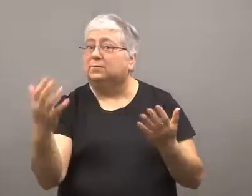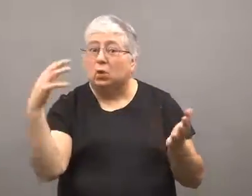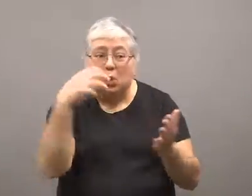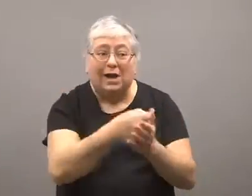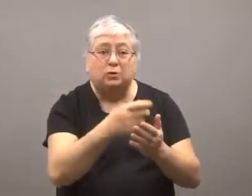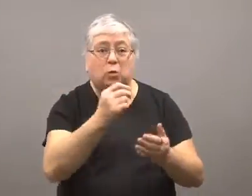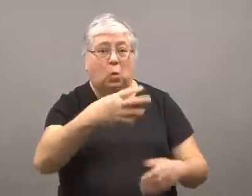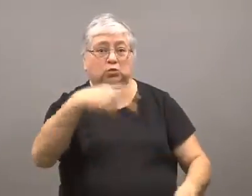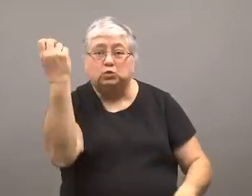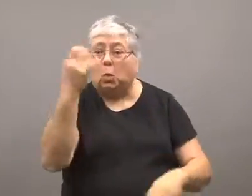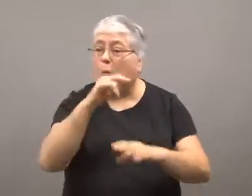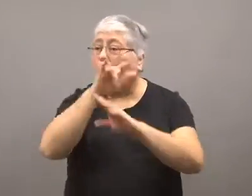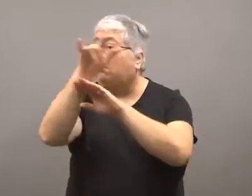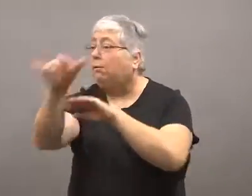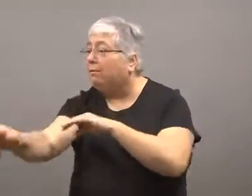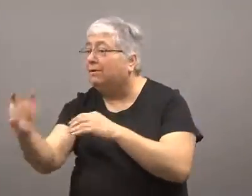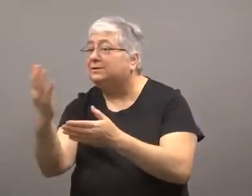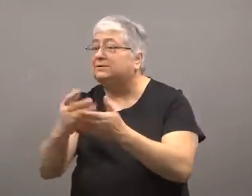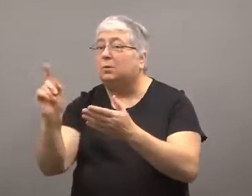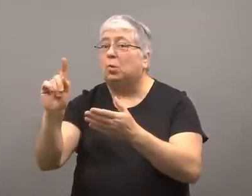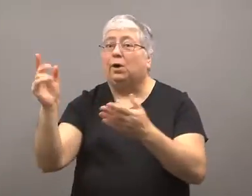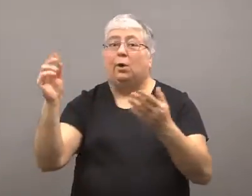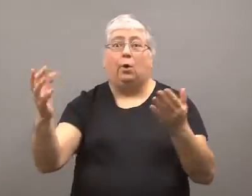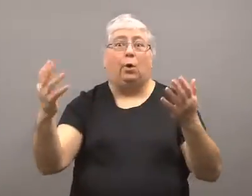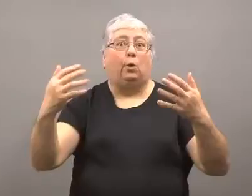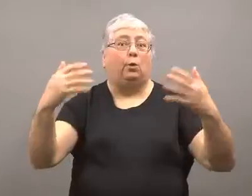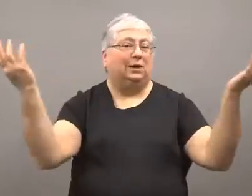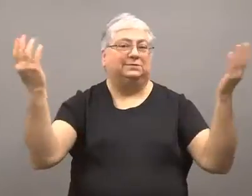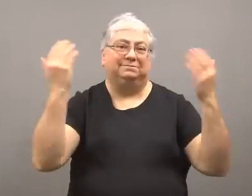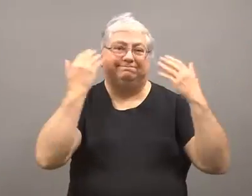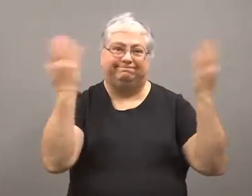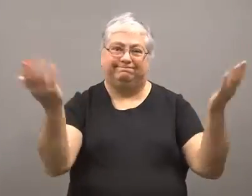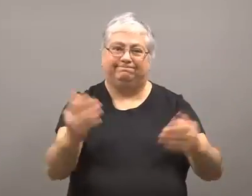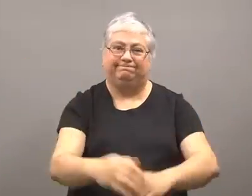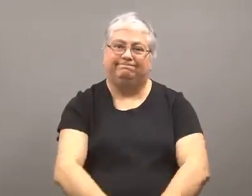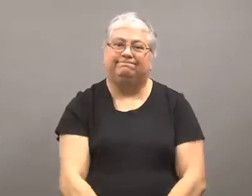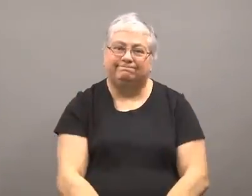Did it crash? Was it hijacked? Did it land somewhere? Who knows?